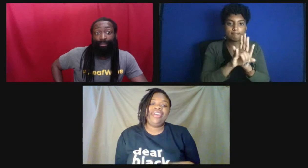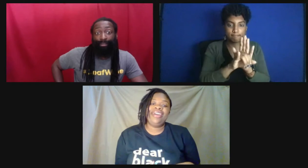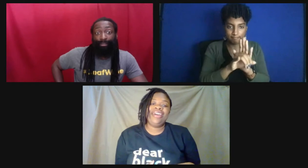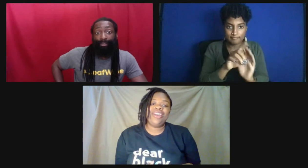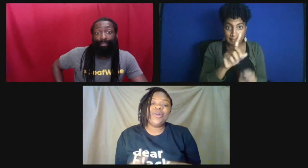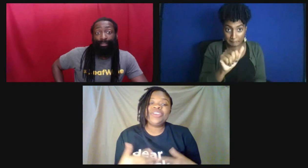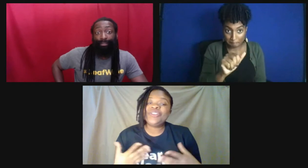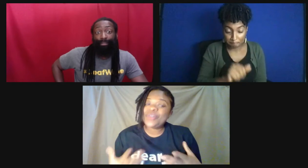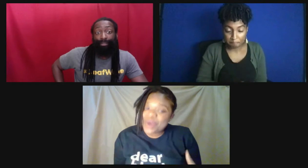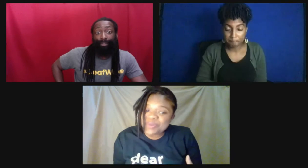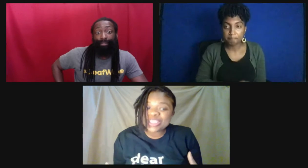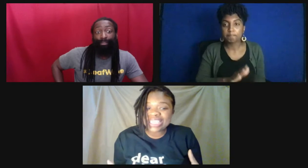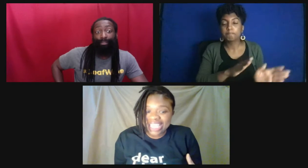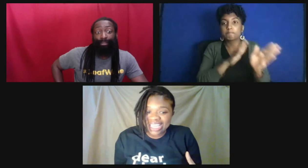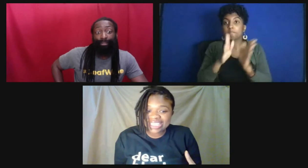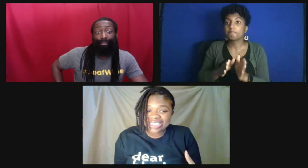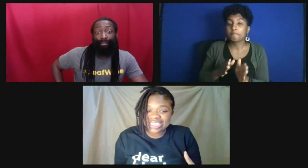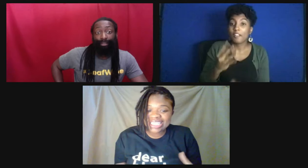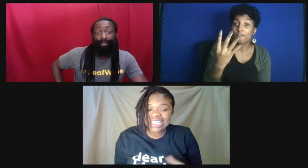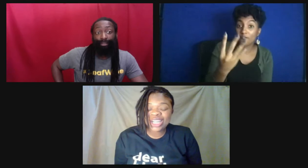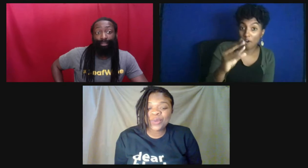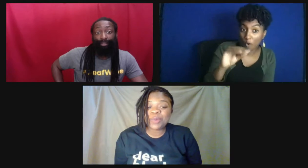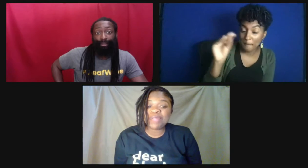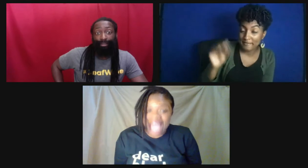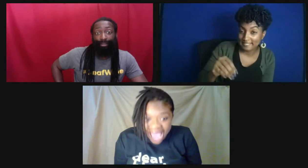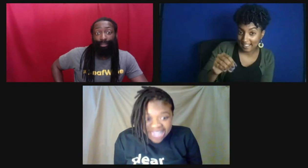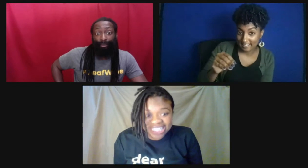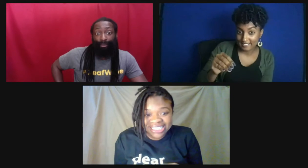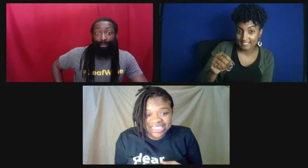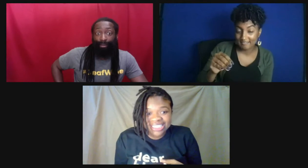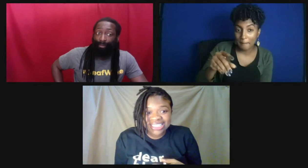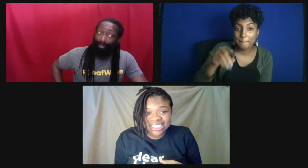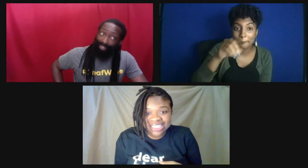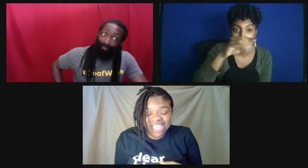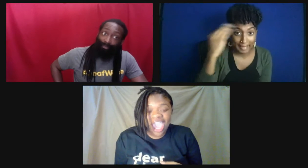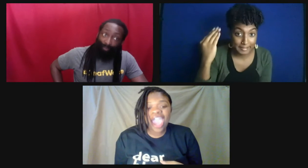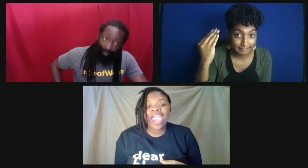and then only 4% were Black and they looked